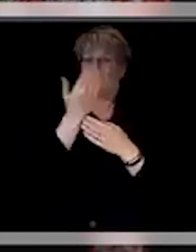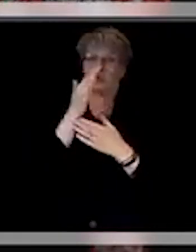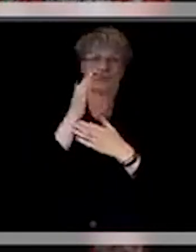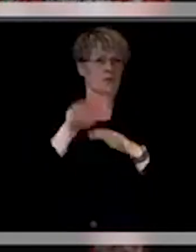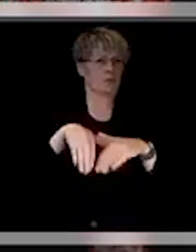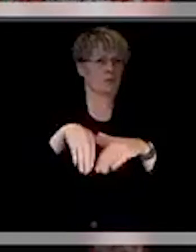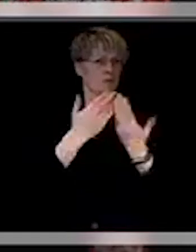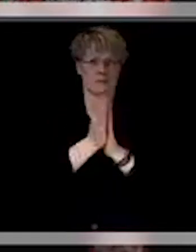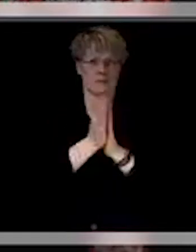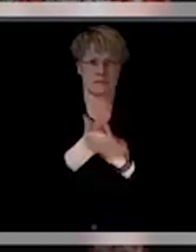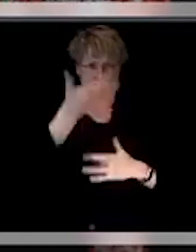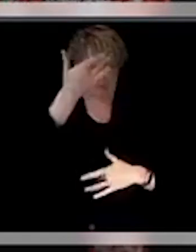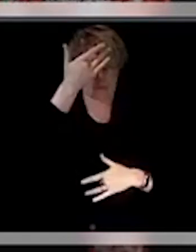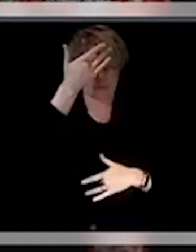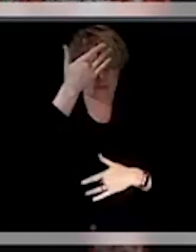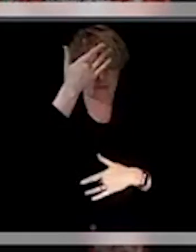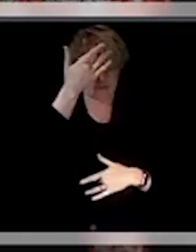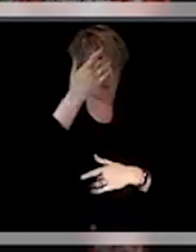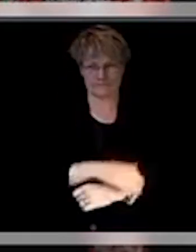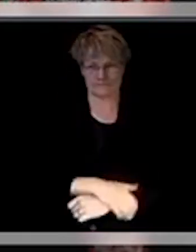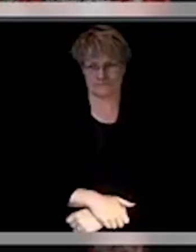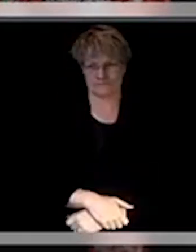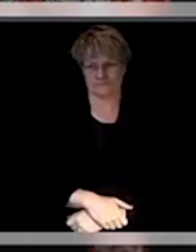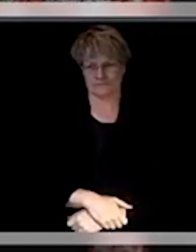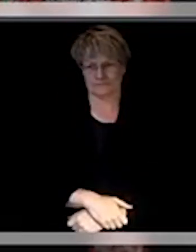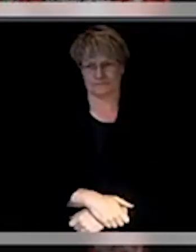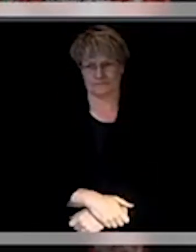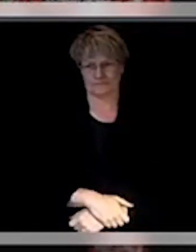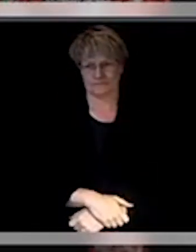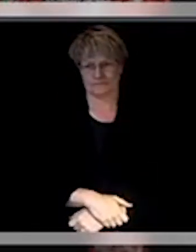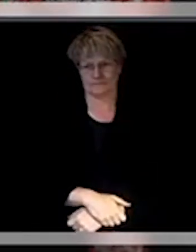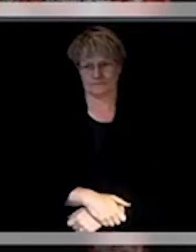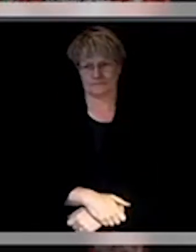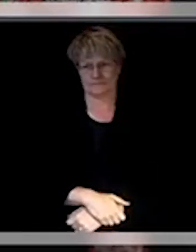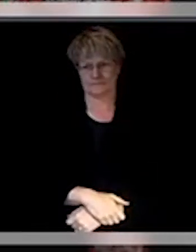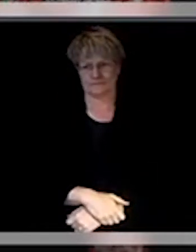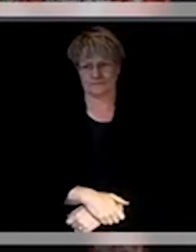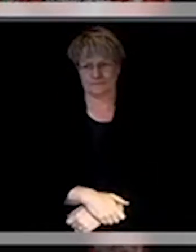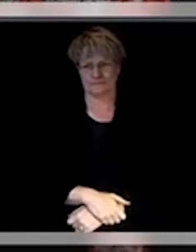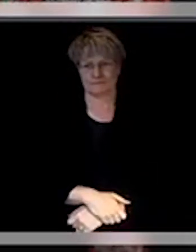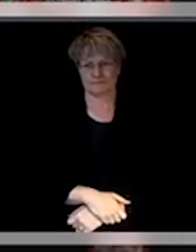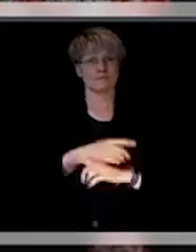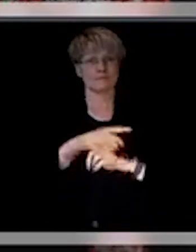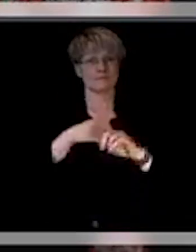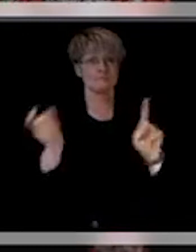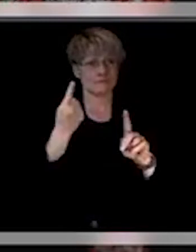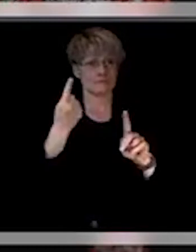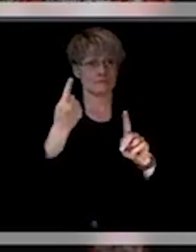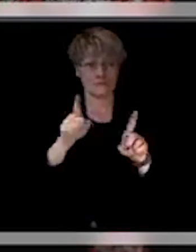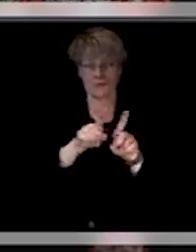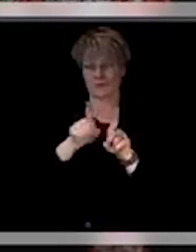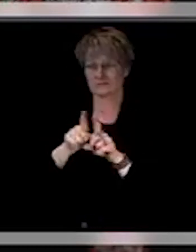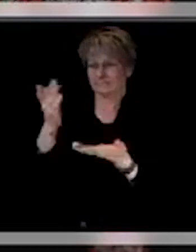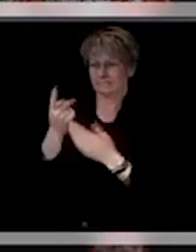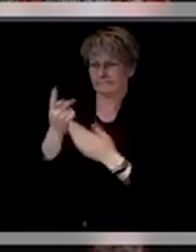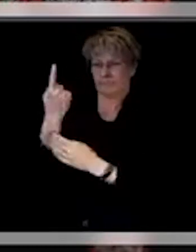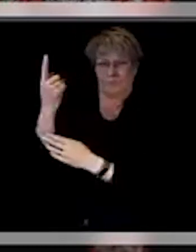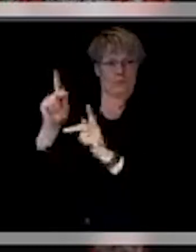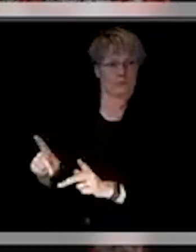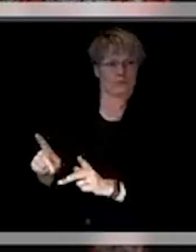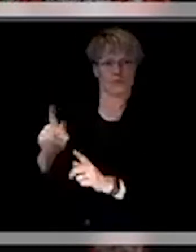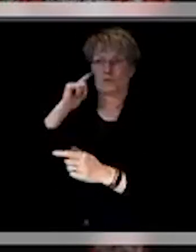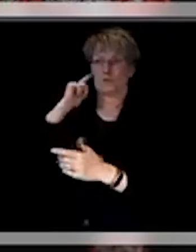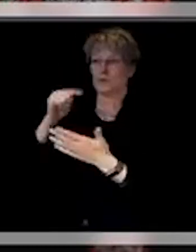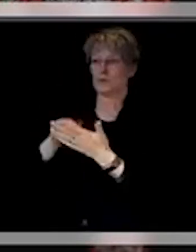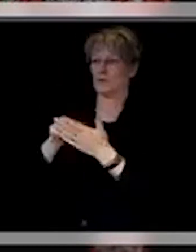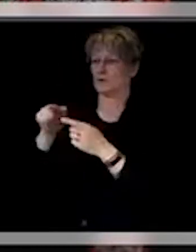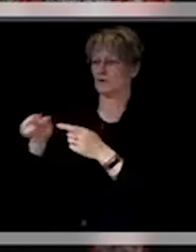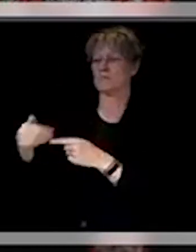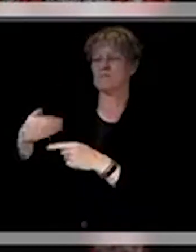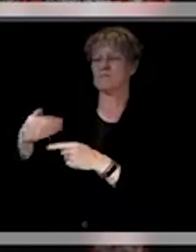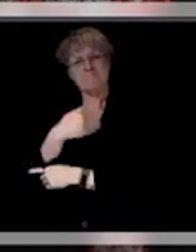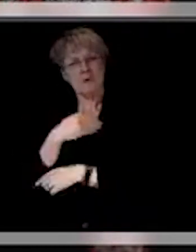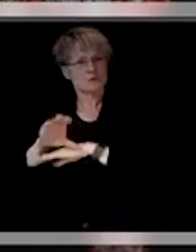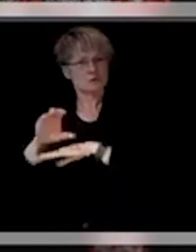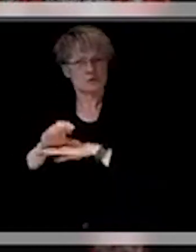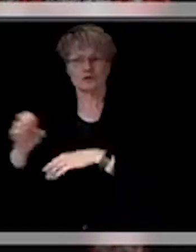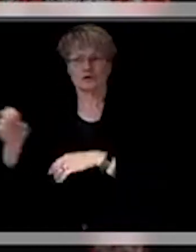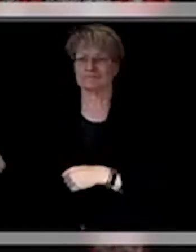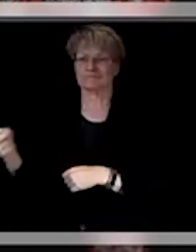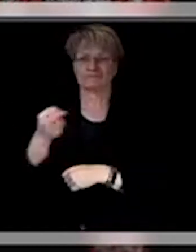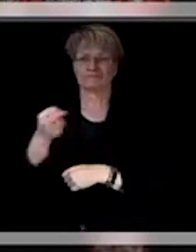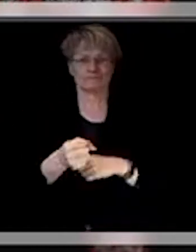identify a person, for example, is a member of the church and their friends got it. We